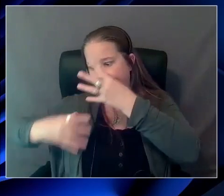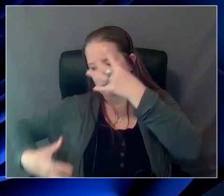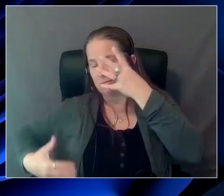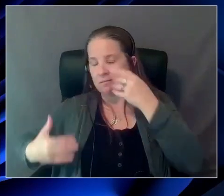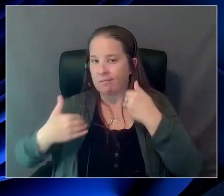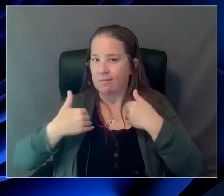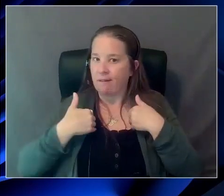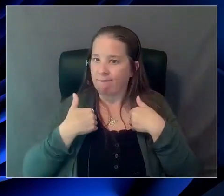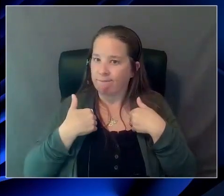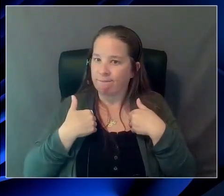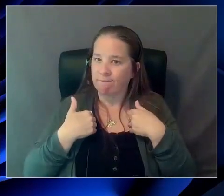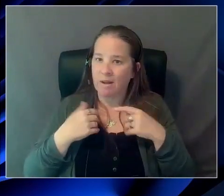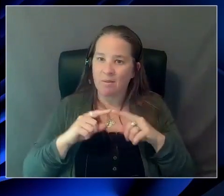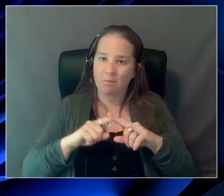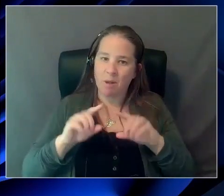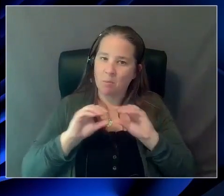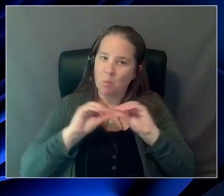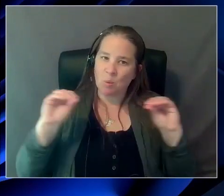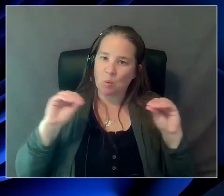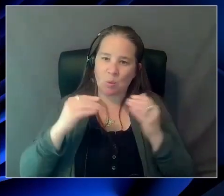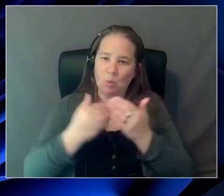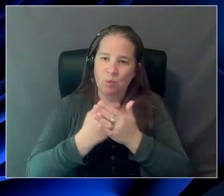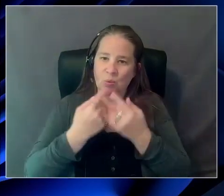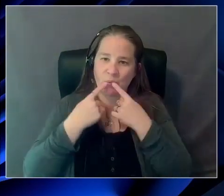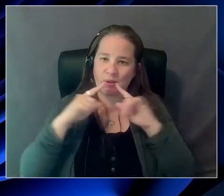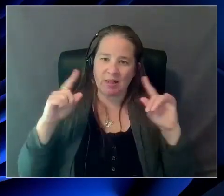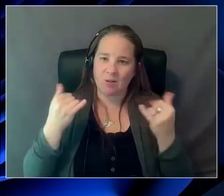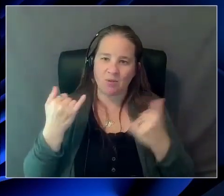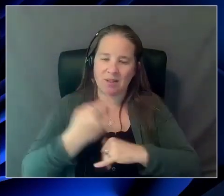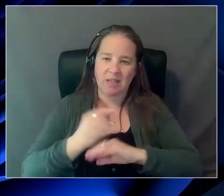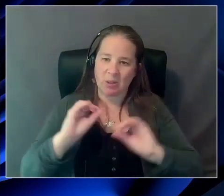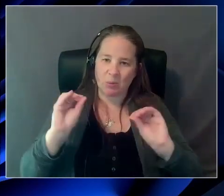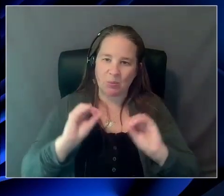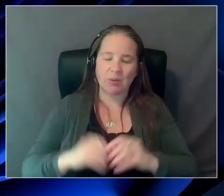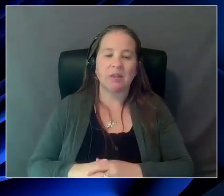we have nothing to announce today. Thanks Jeff,